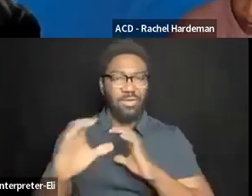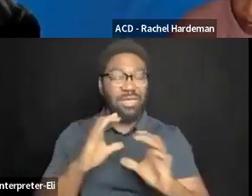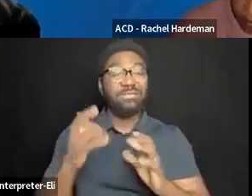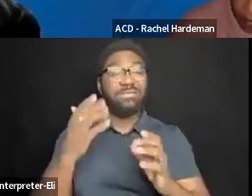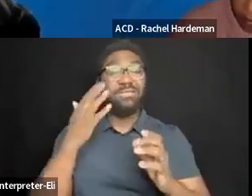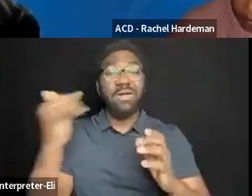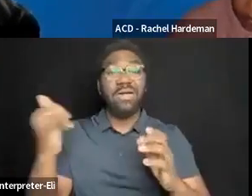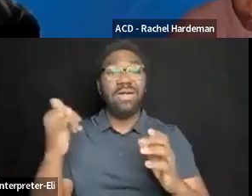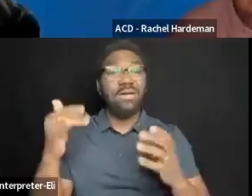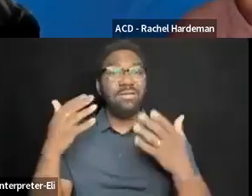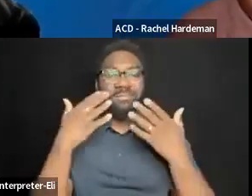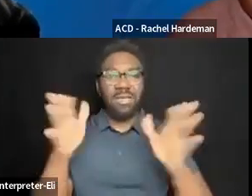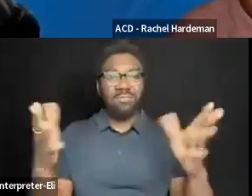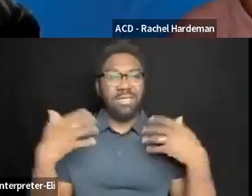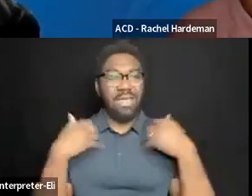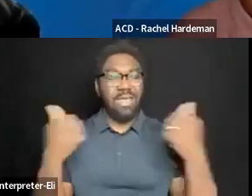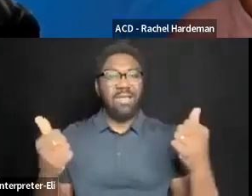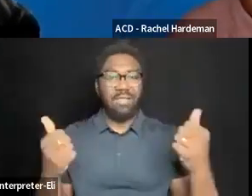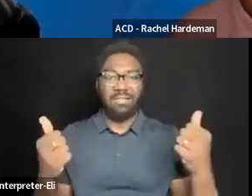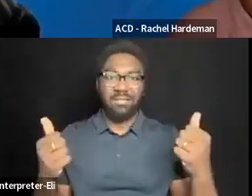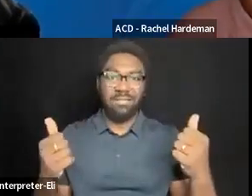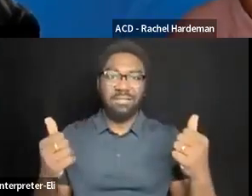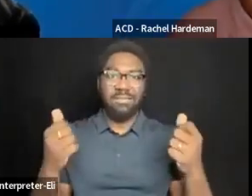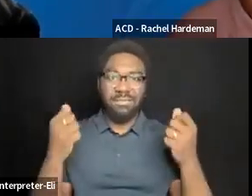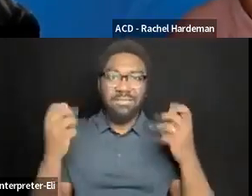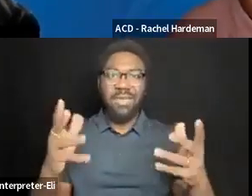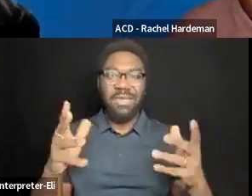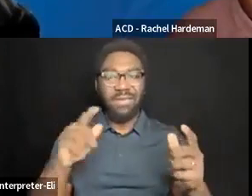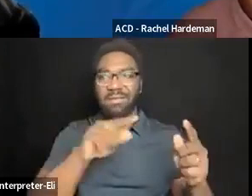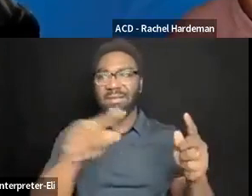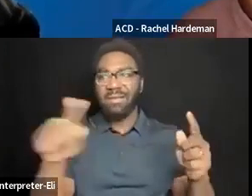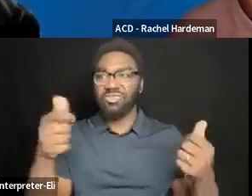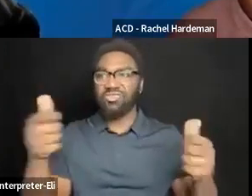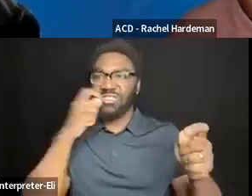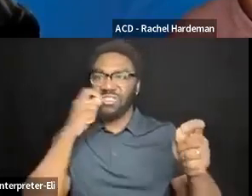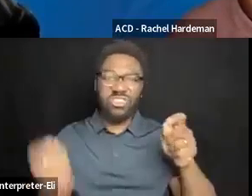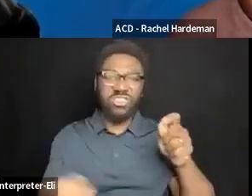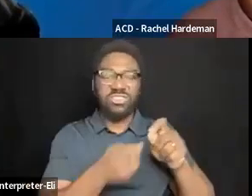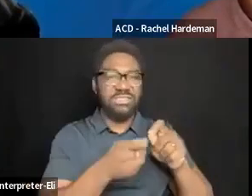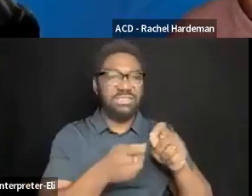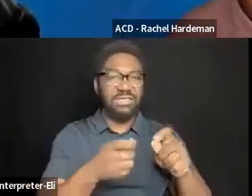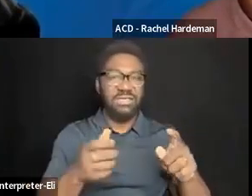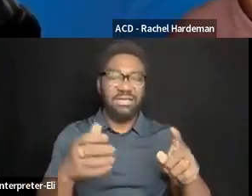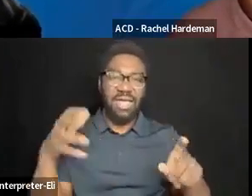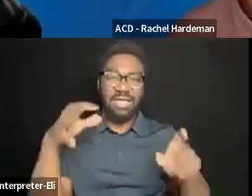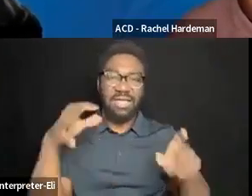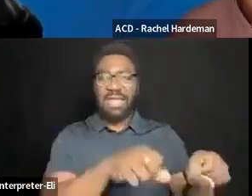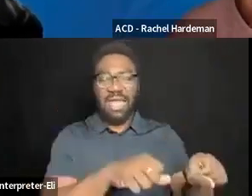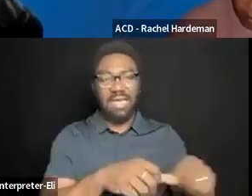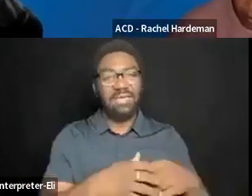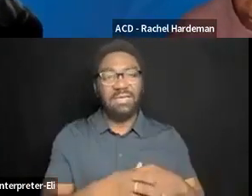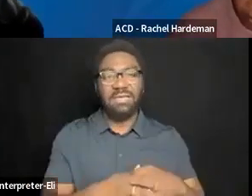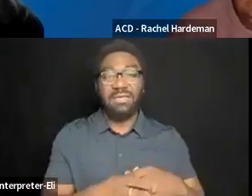and we're not going to fix that by just controlling the communications more.